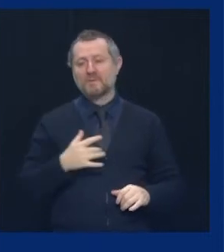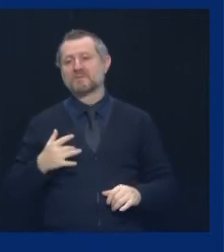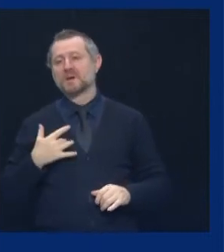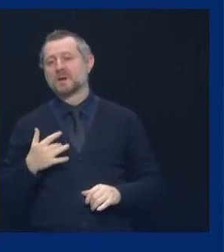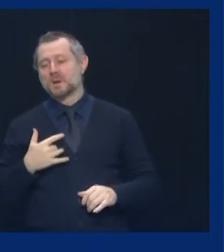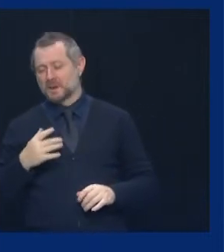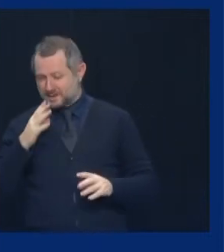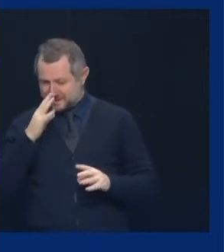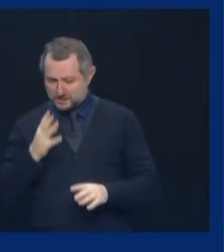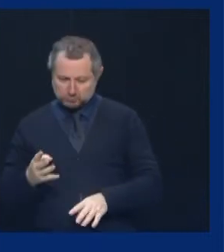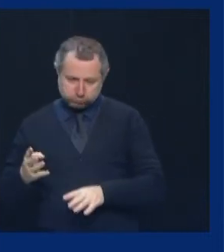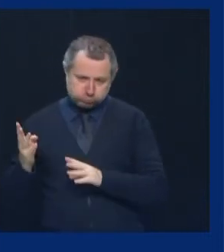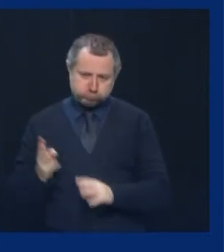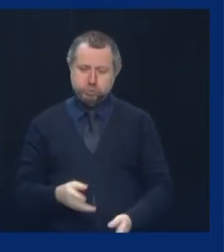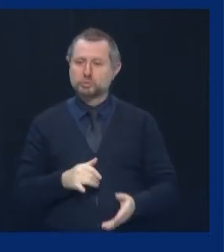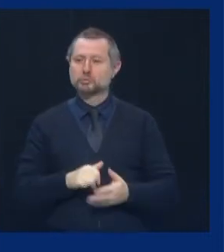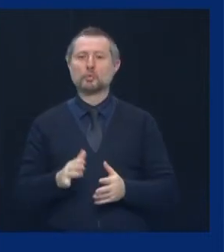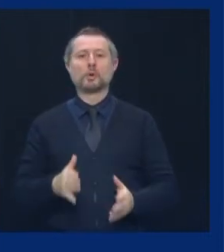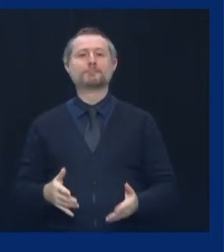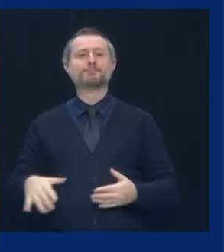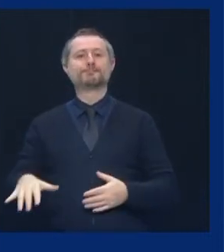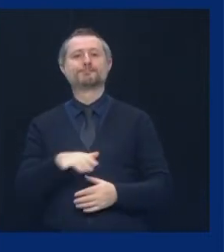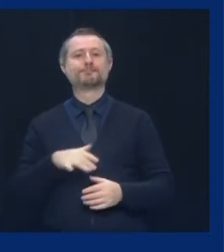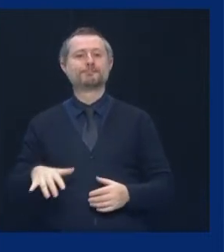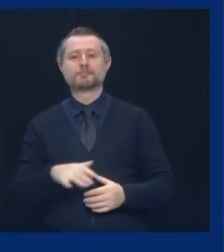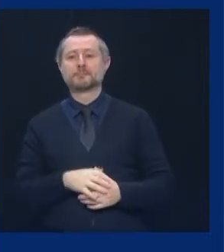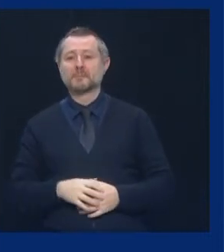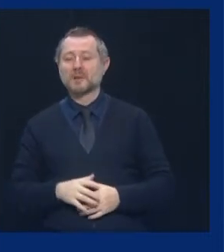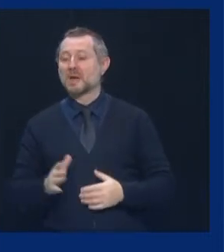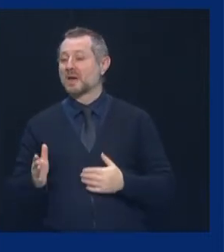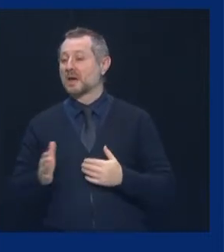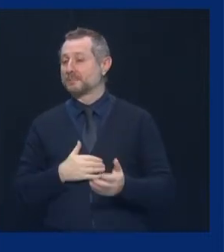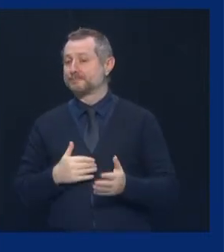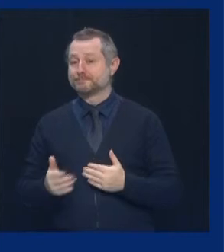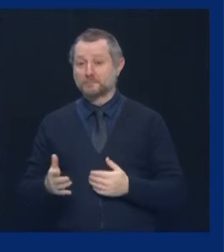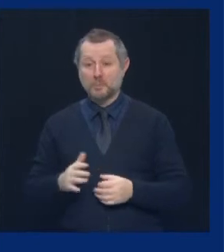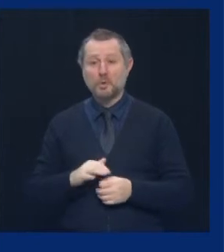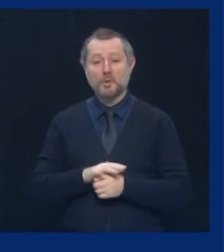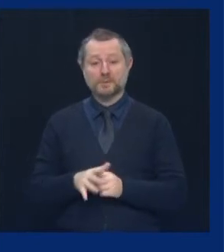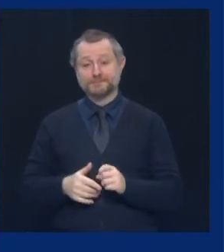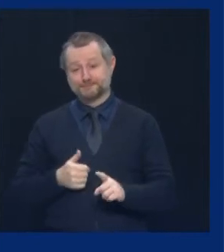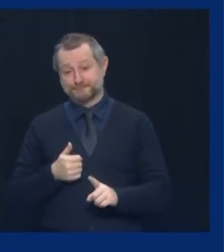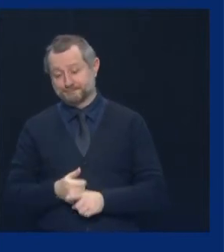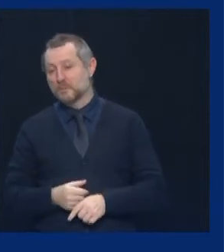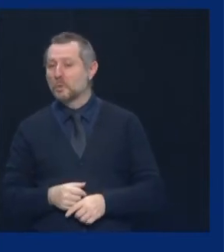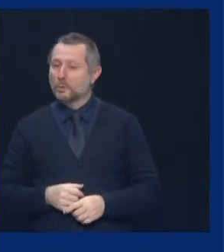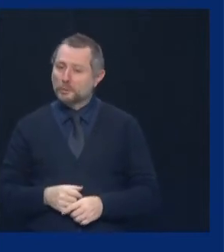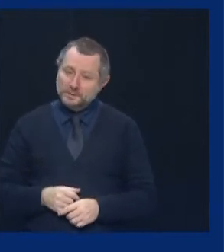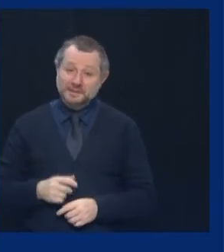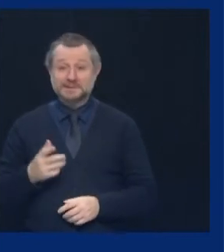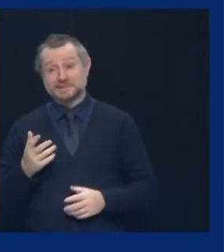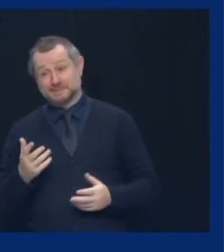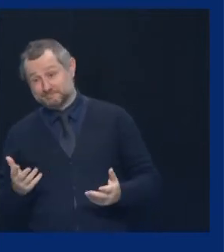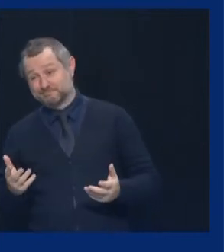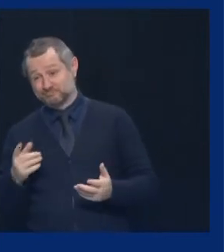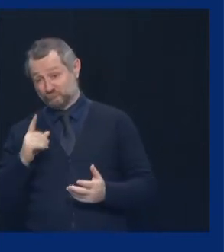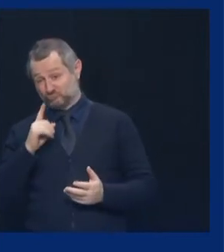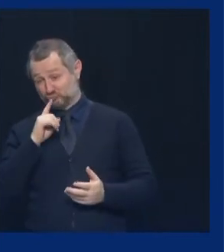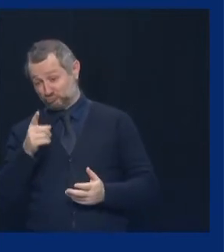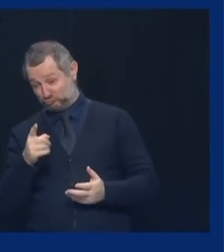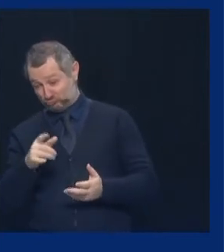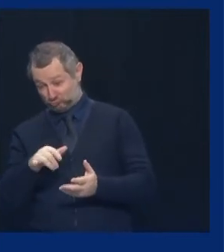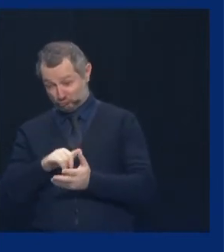PLUS THE FEDERAL WAR ON NEW